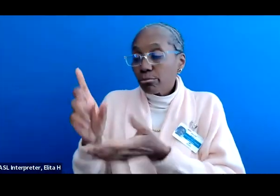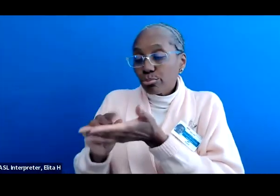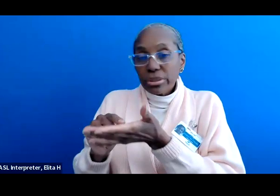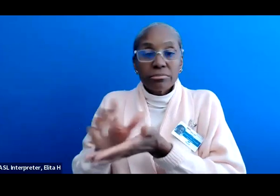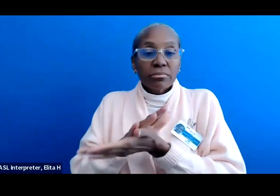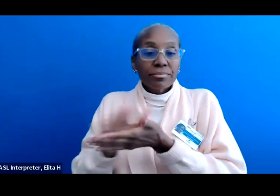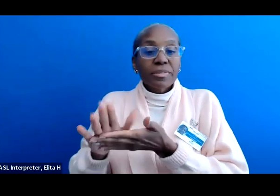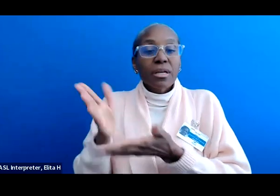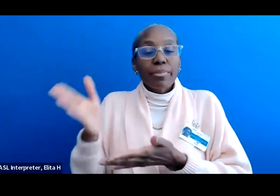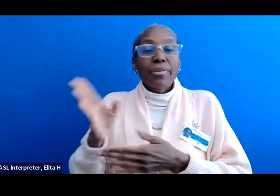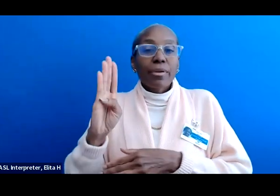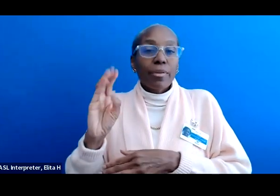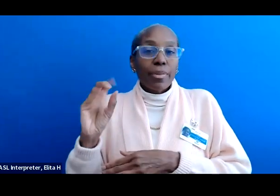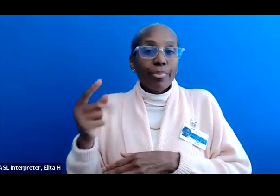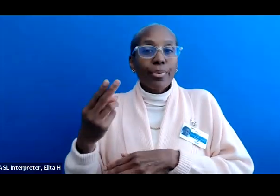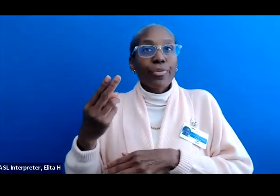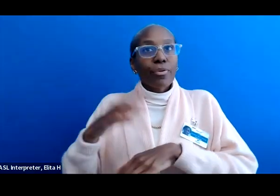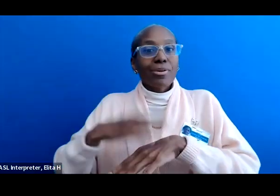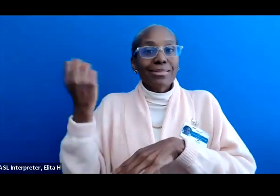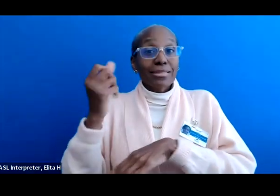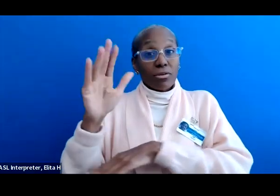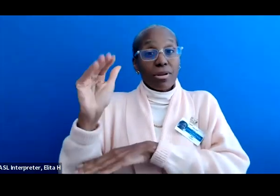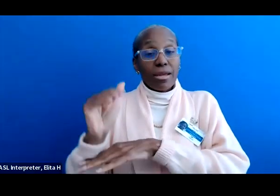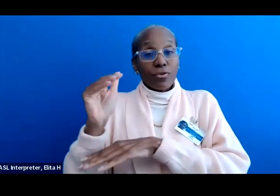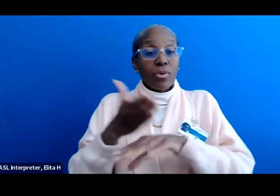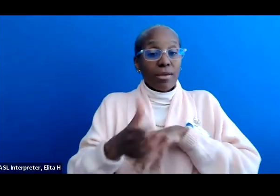I'll be in the booth Saturday afternoon after the presentation.